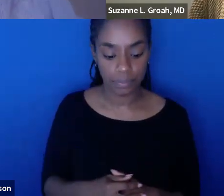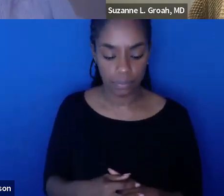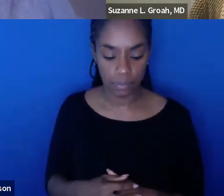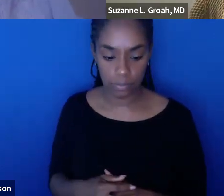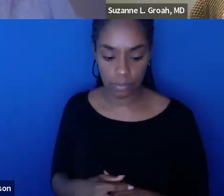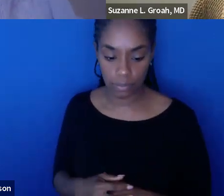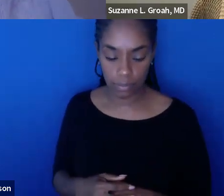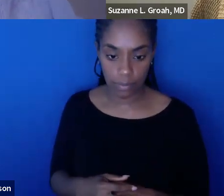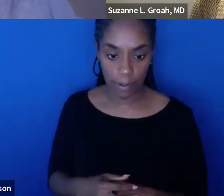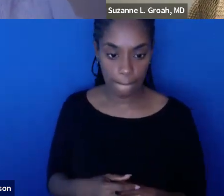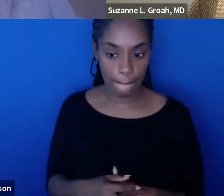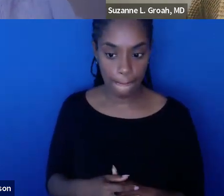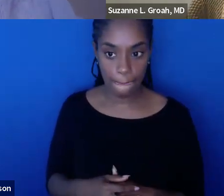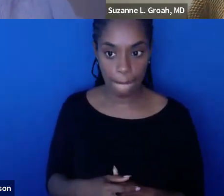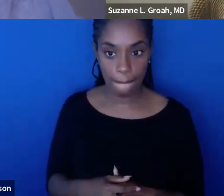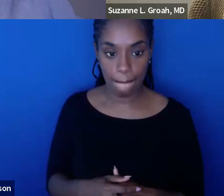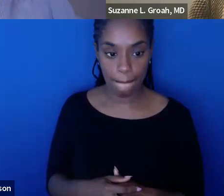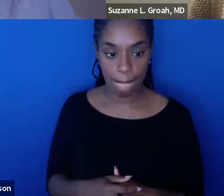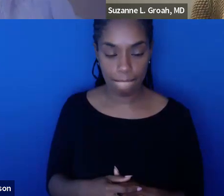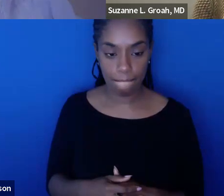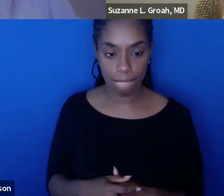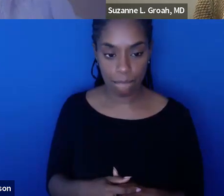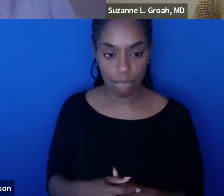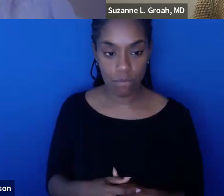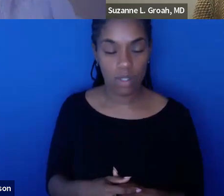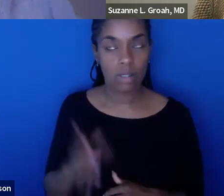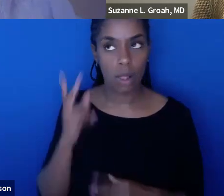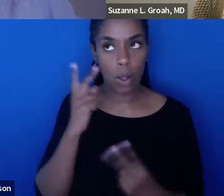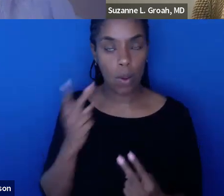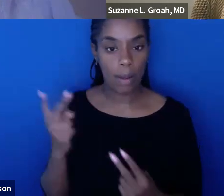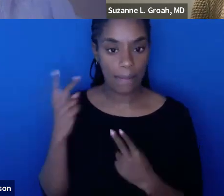So flashing back, like you said, so let's flashback like, I don’t know, 20 years.